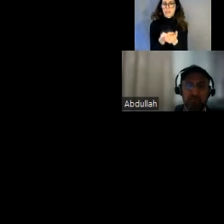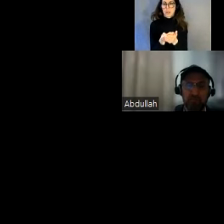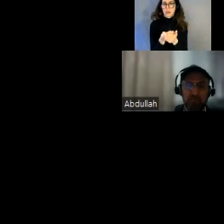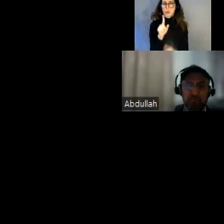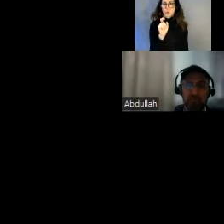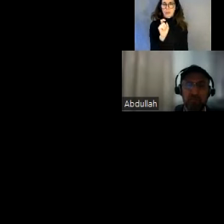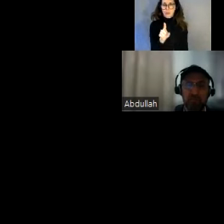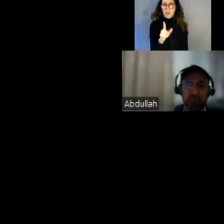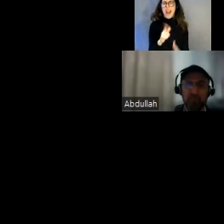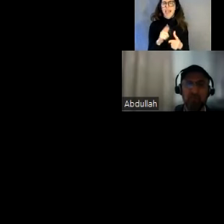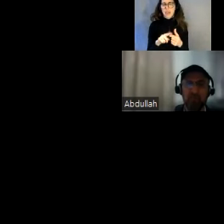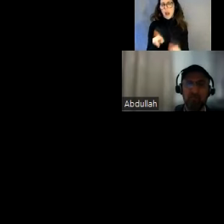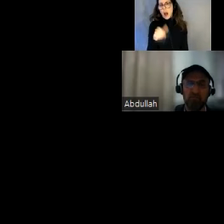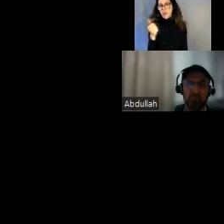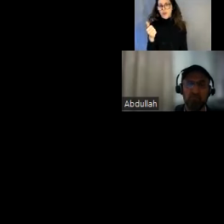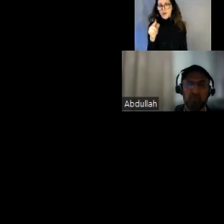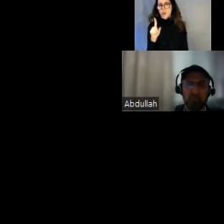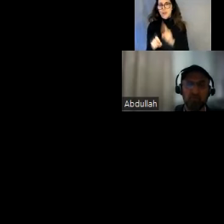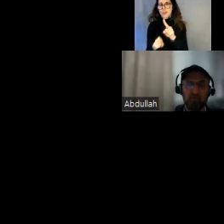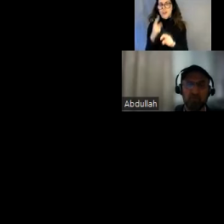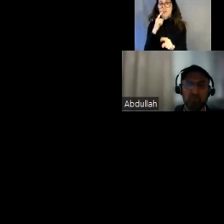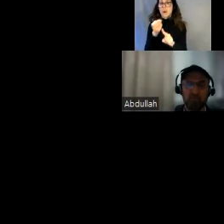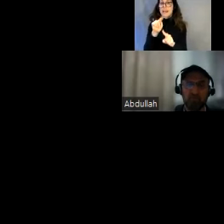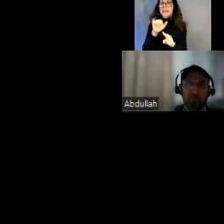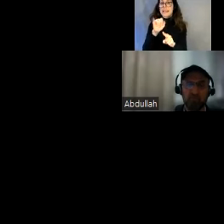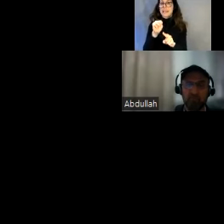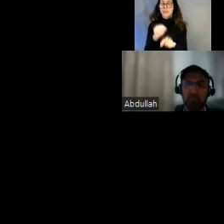self-managers » SPEAKER: Great. There's one